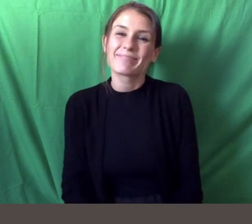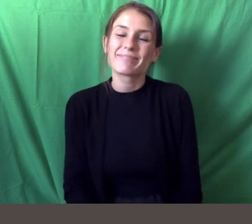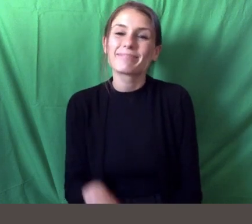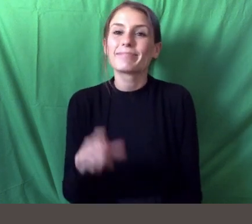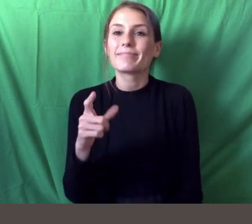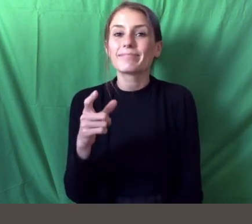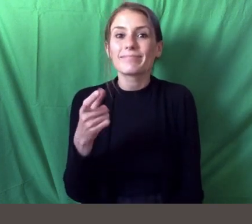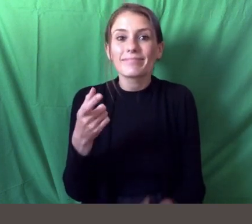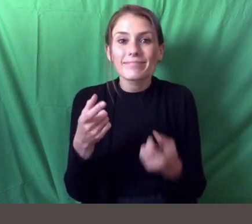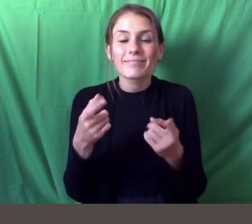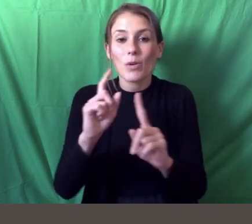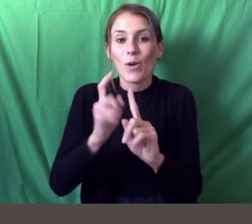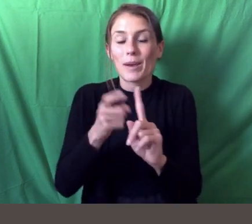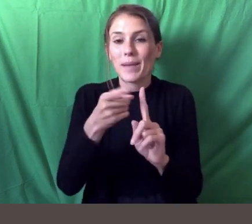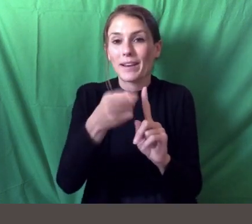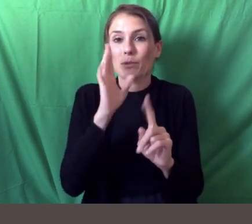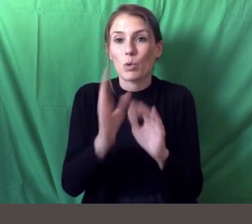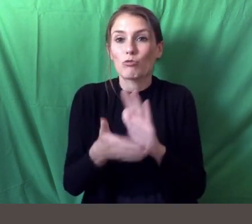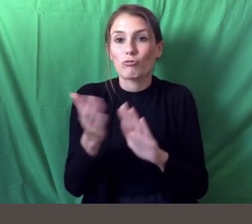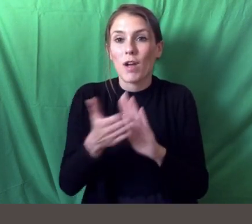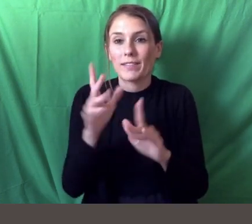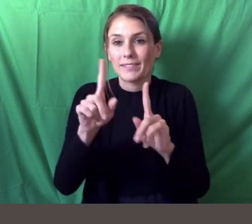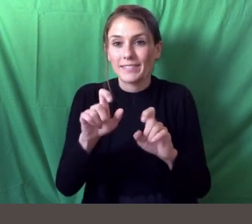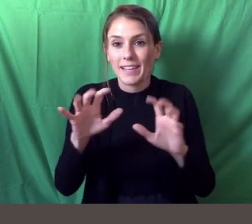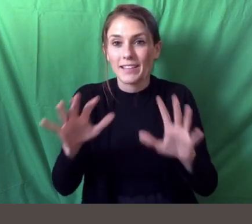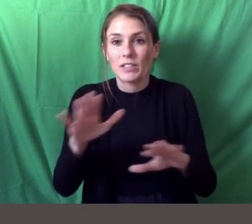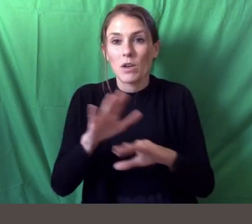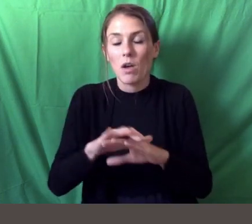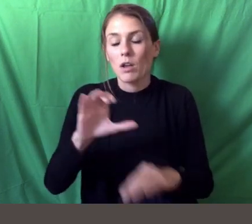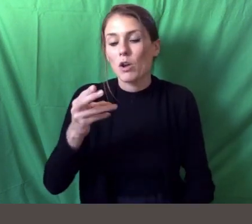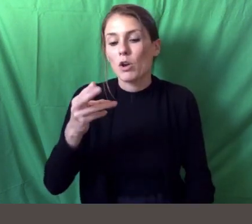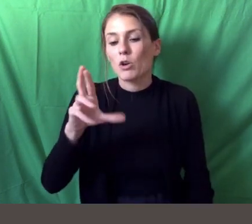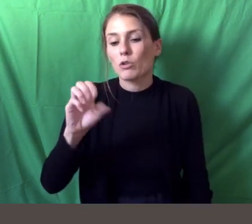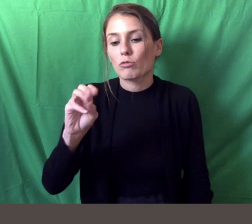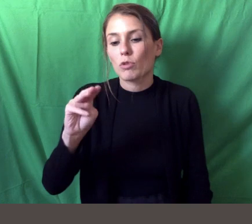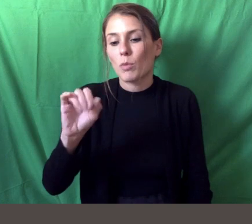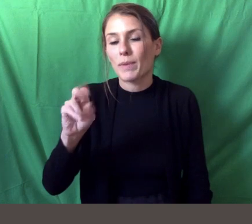By default, PlayWright will run tests headlessly on Chromium.